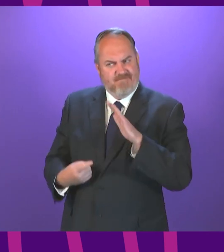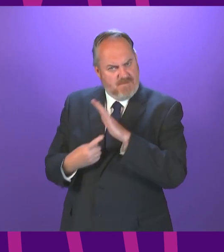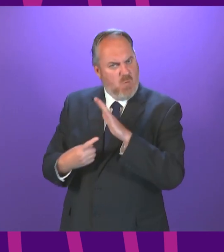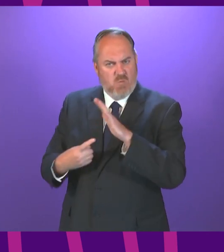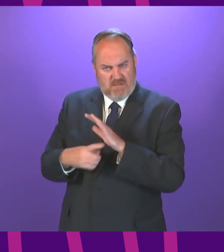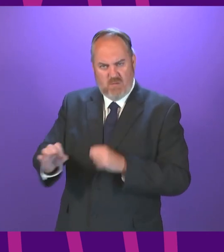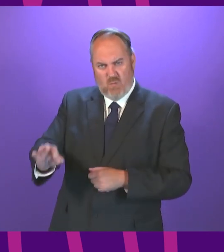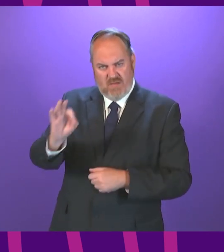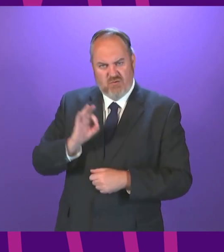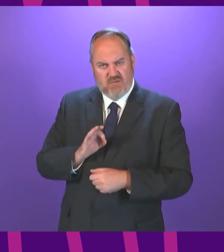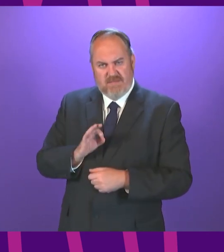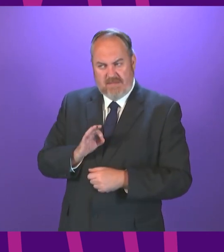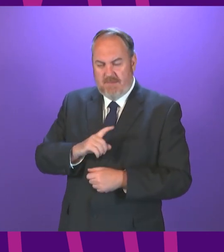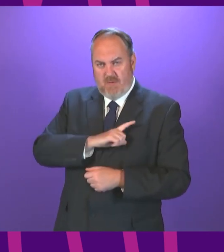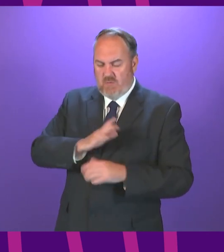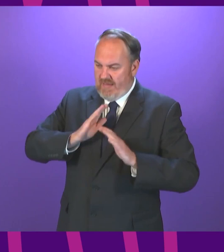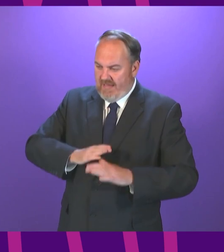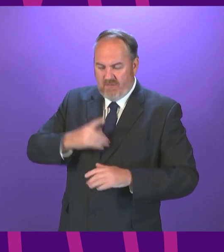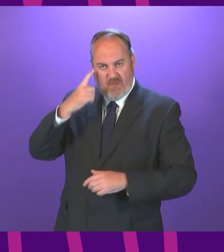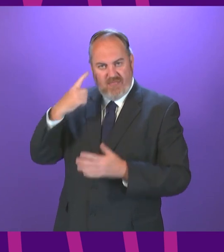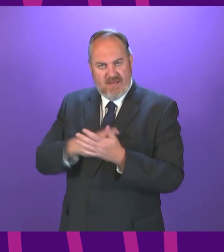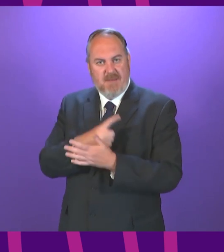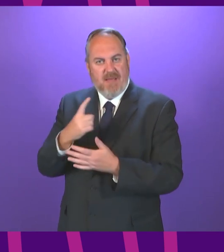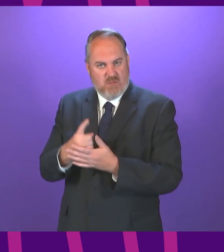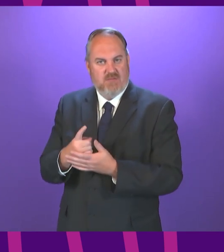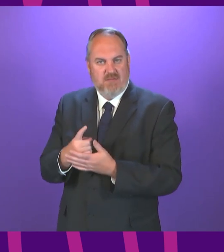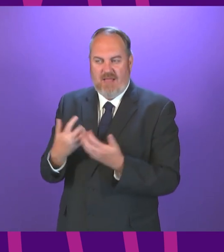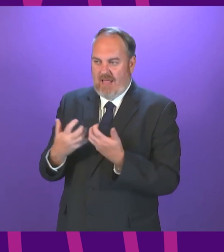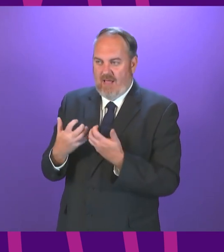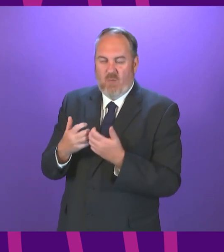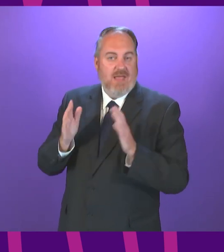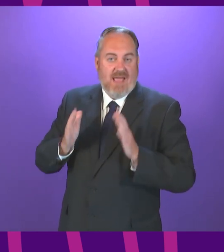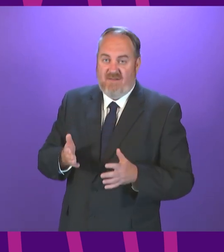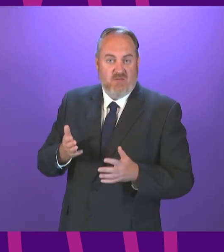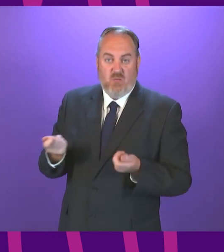of how we can do what everybody wants, which is to learn to live with the virus in the longer term.